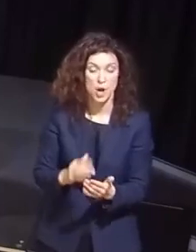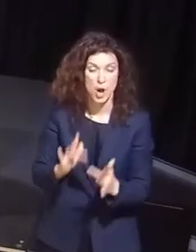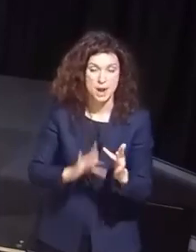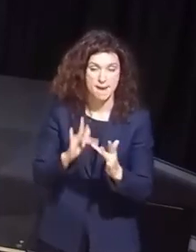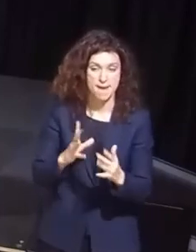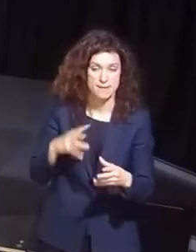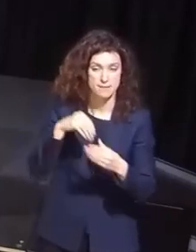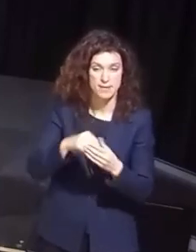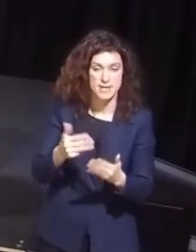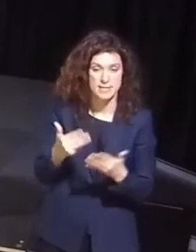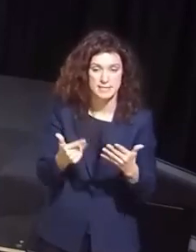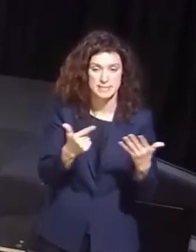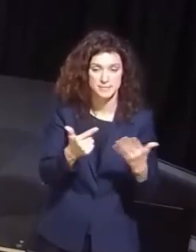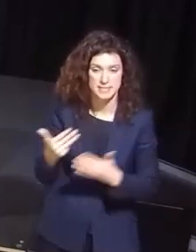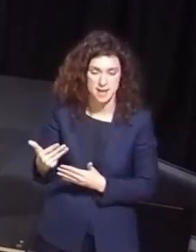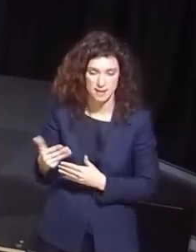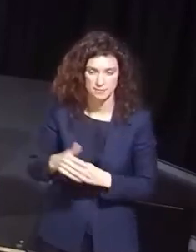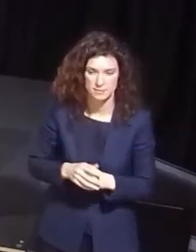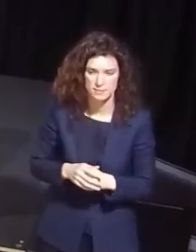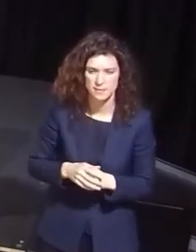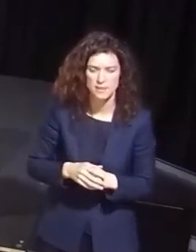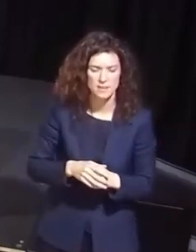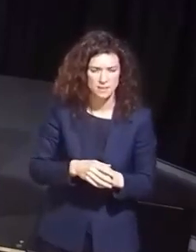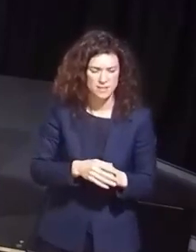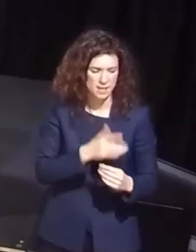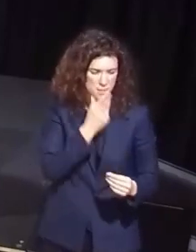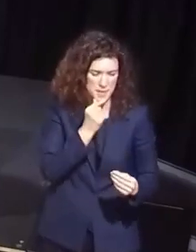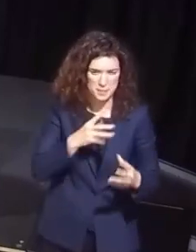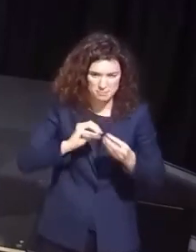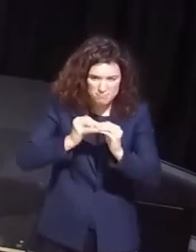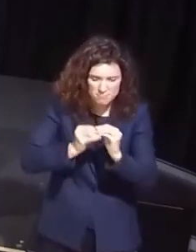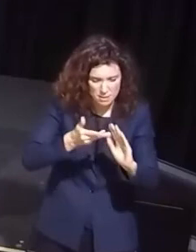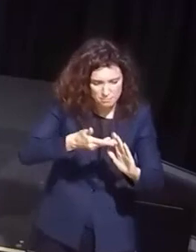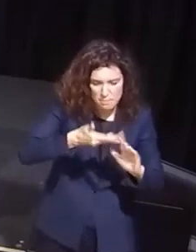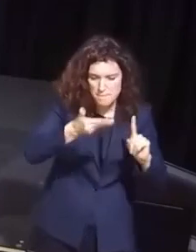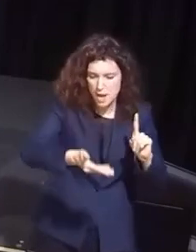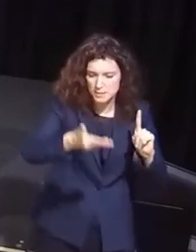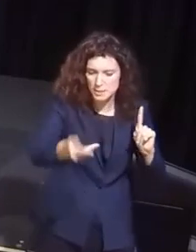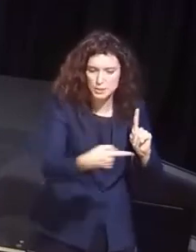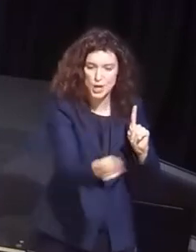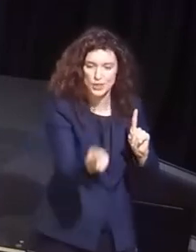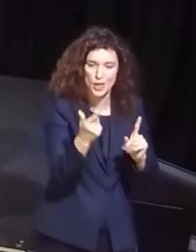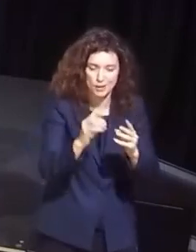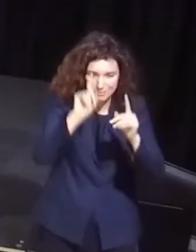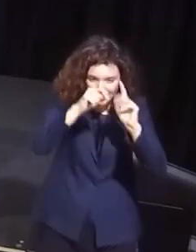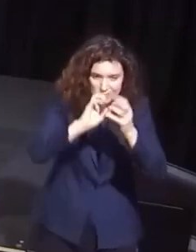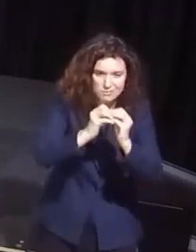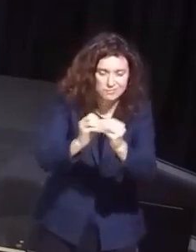Influenced and inspired others to carry the baton ever onwards, whether they know it or not. So, thank you, Reg Maling.